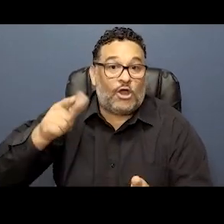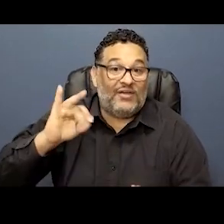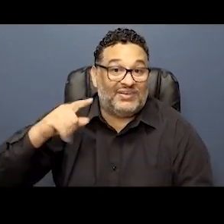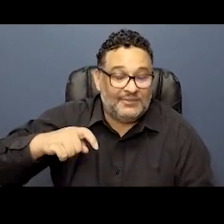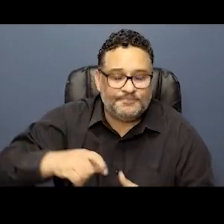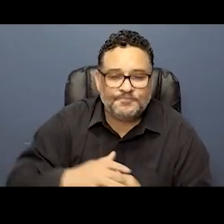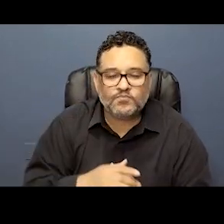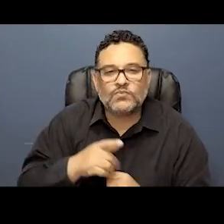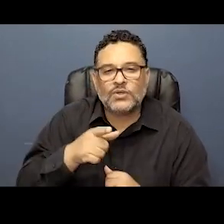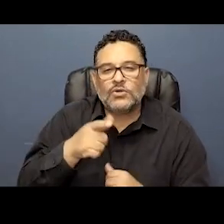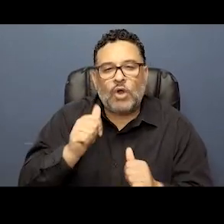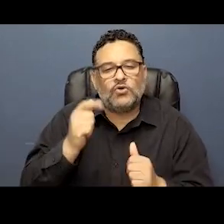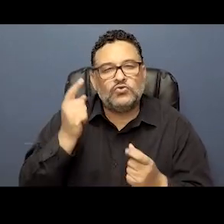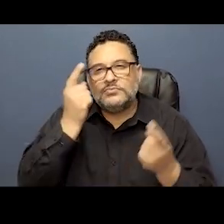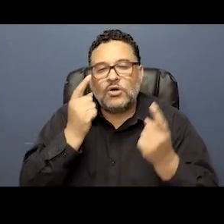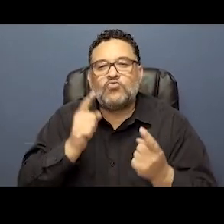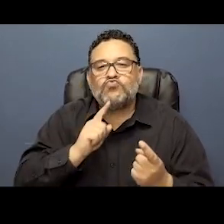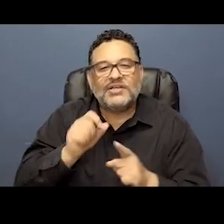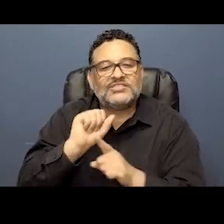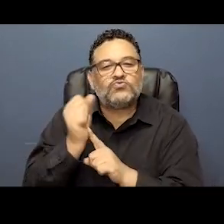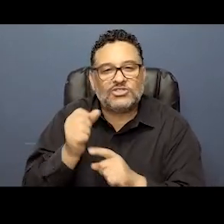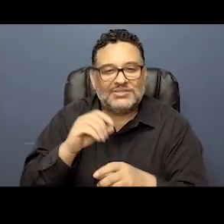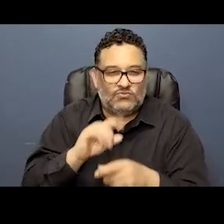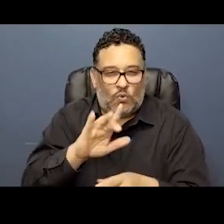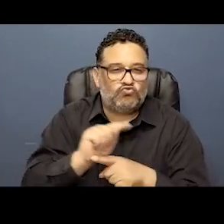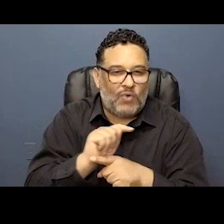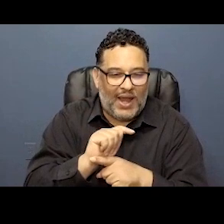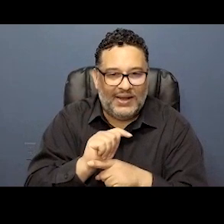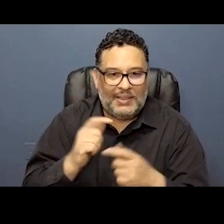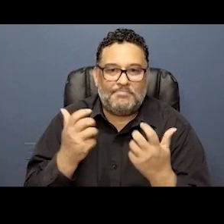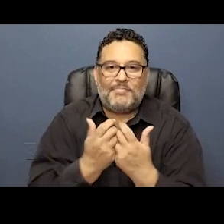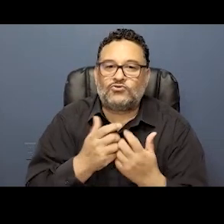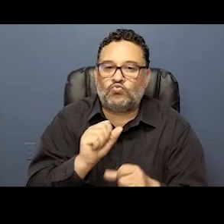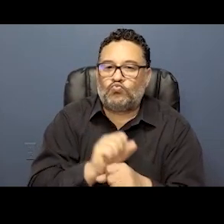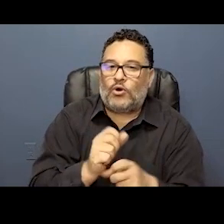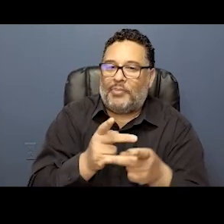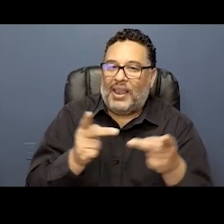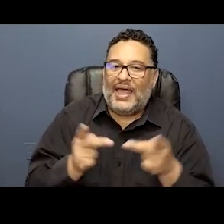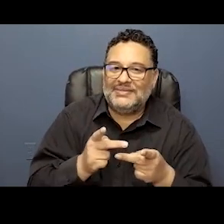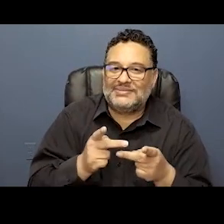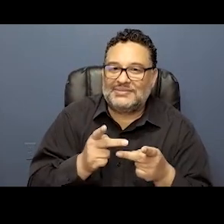Consider using real scenarios in your training that reflect workplace challenges.